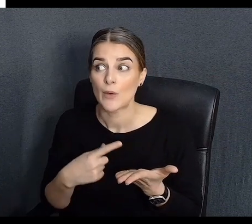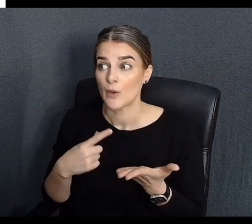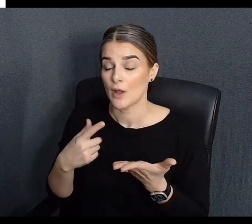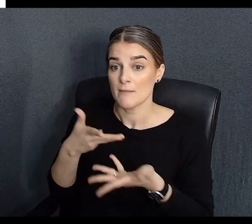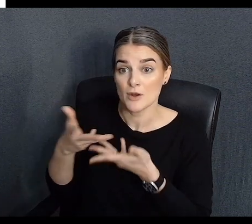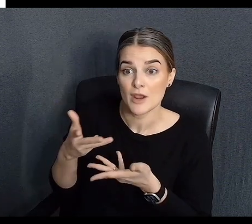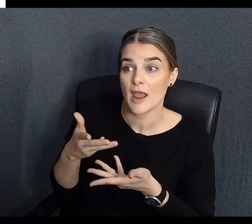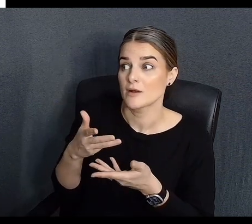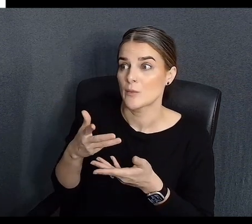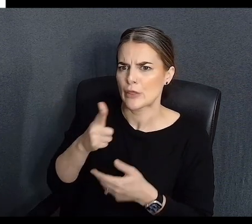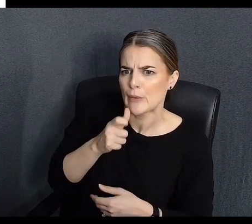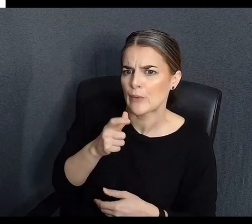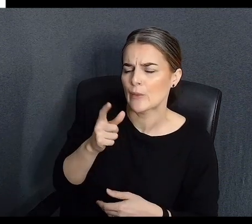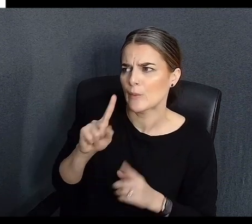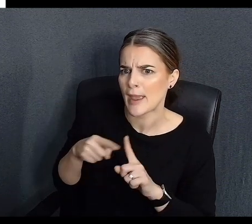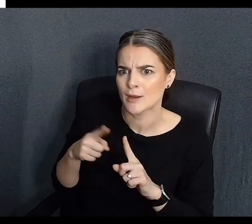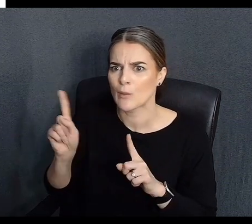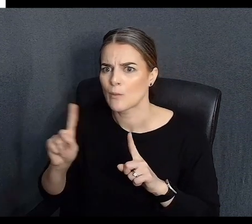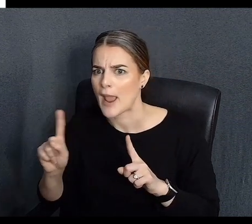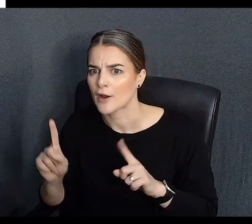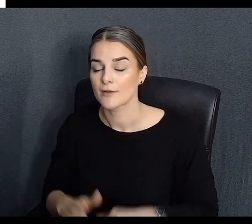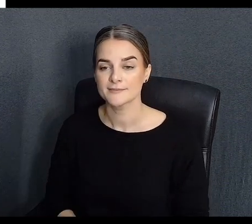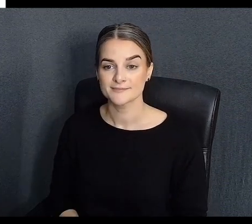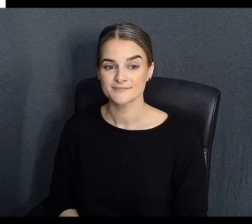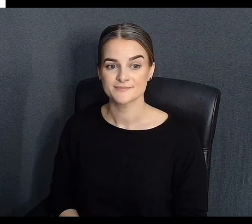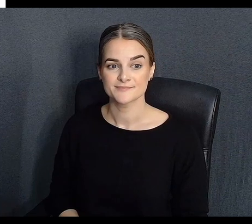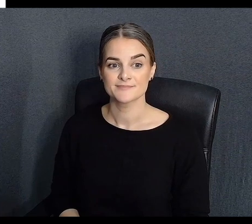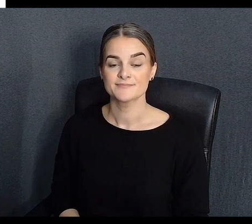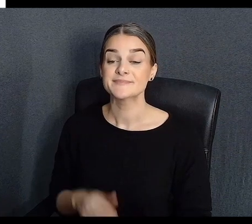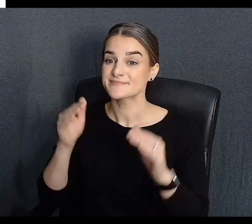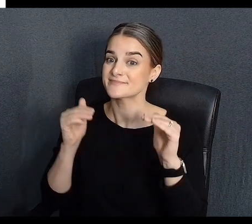And then we also need to talk about how their needs cannot be